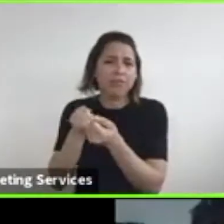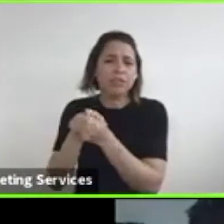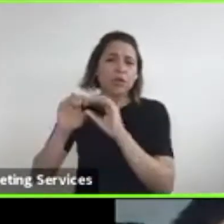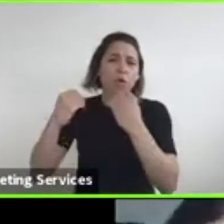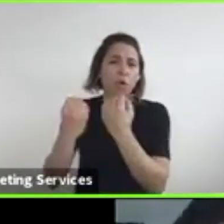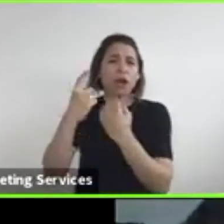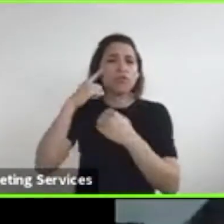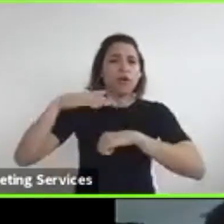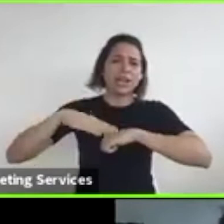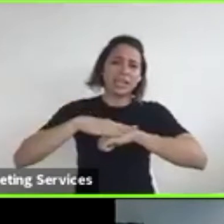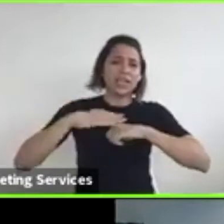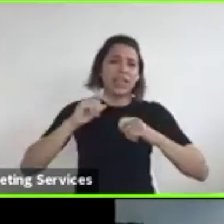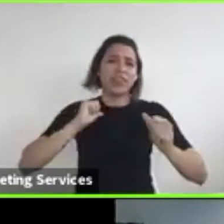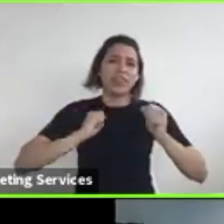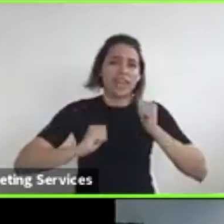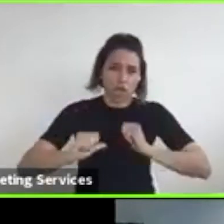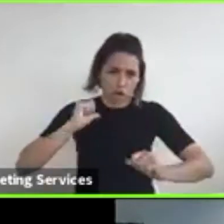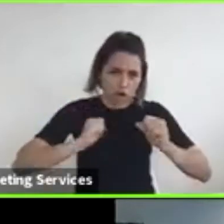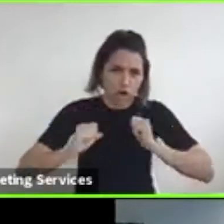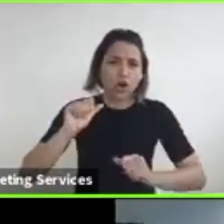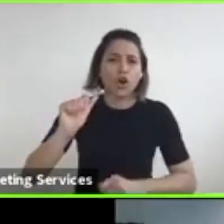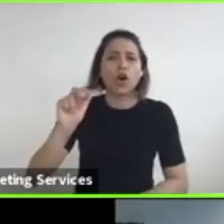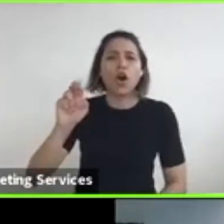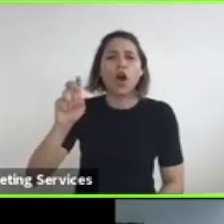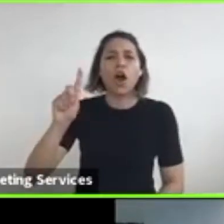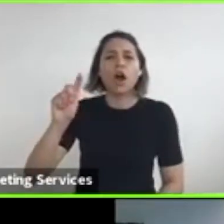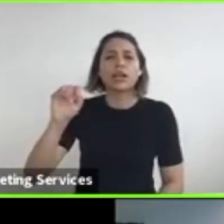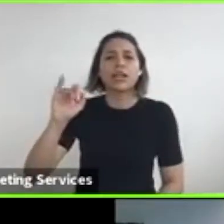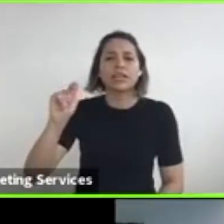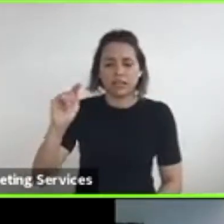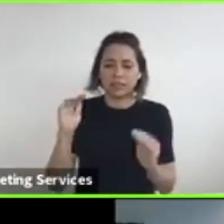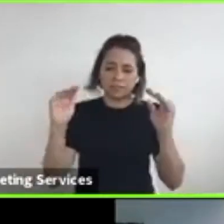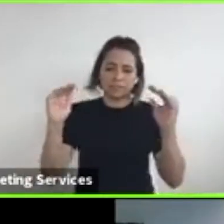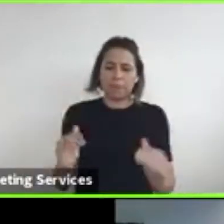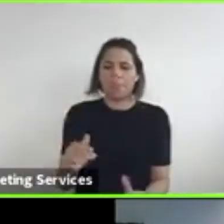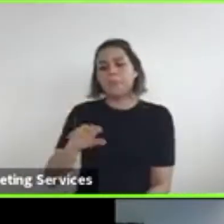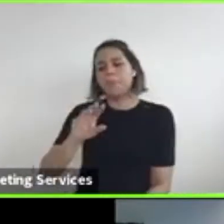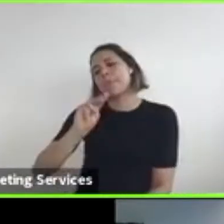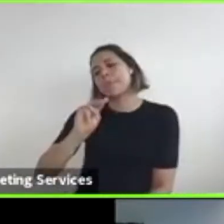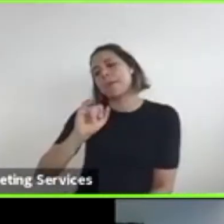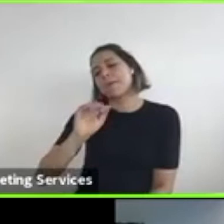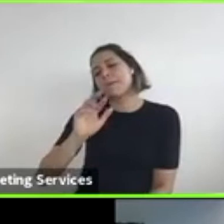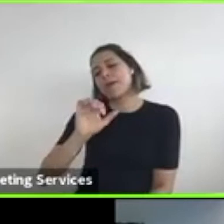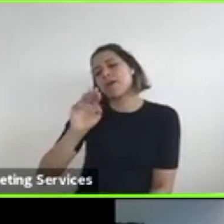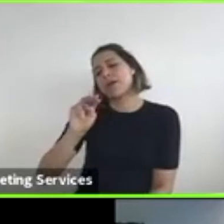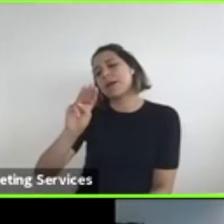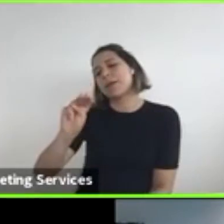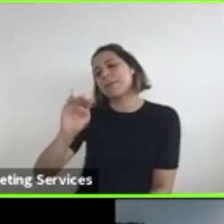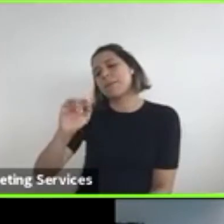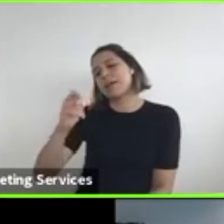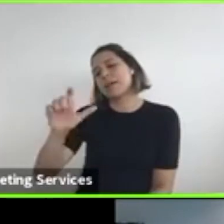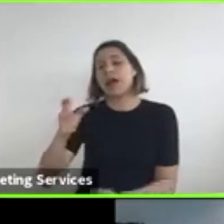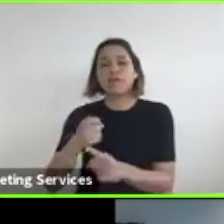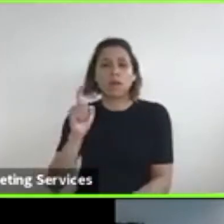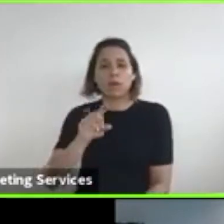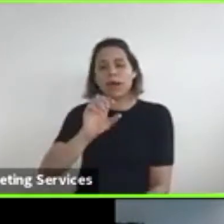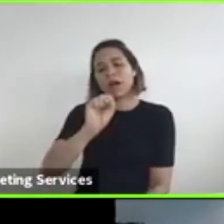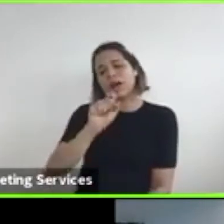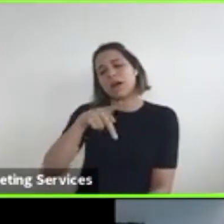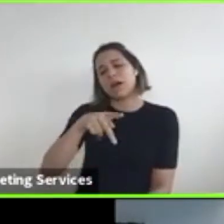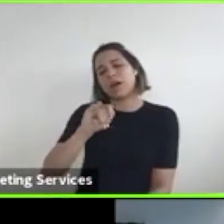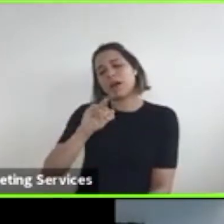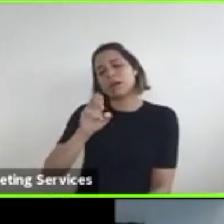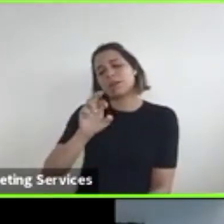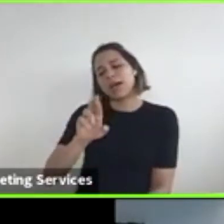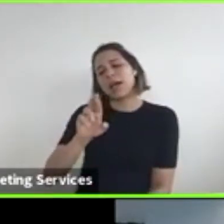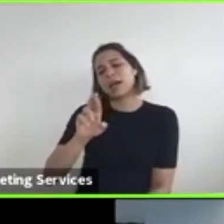AND, MURIEL MIGUEL, FROM SPIDERWOMAN THEATER. SHE IS THE GRANDMOTHER OF INDIGENOUS THEATER ON TURTLE ISLAND,